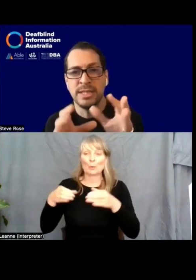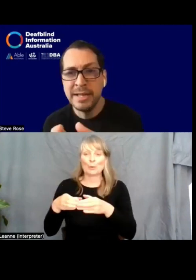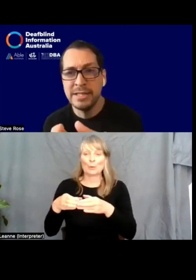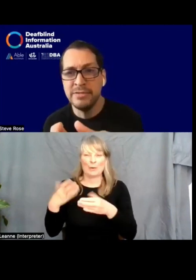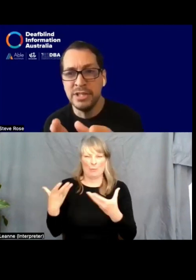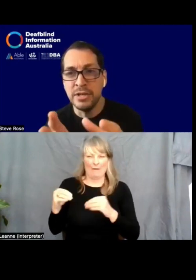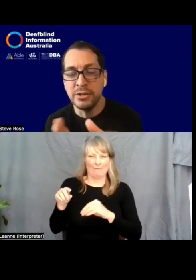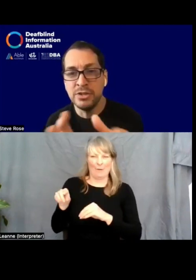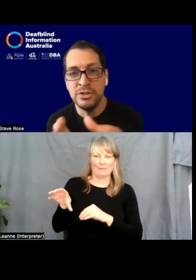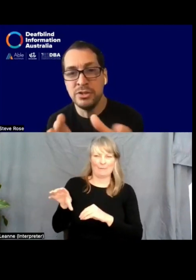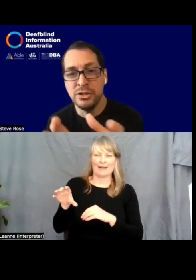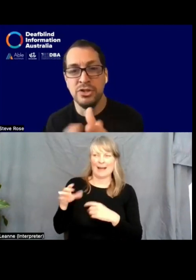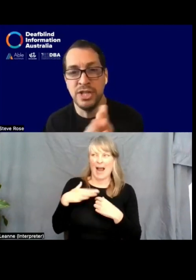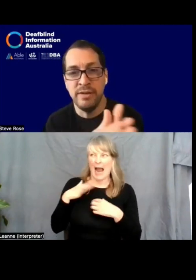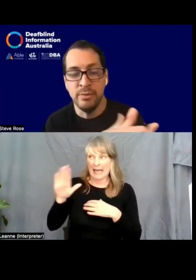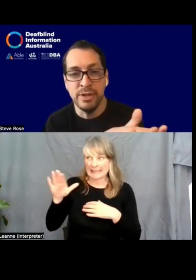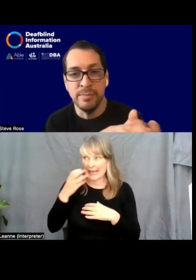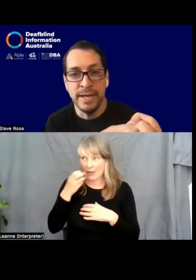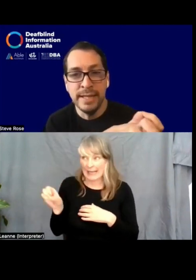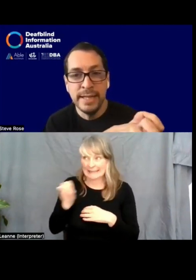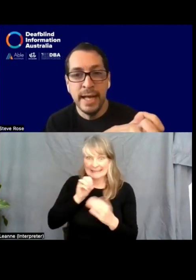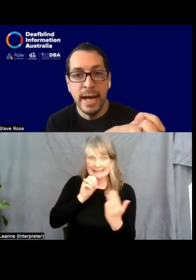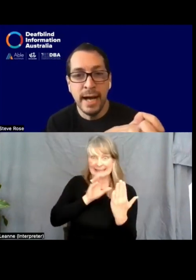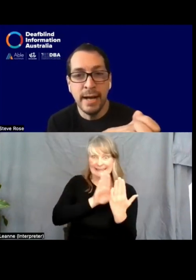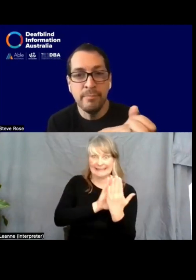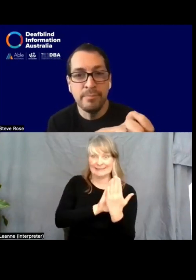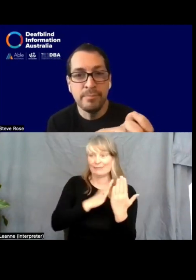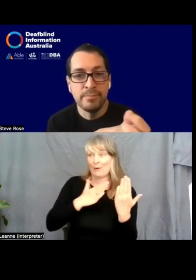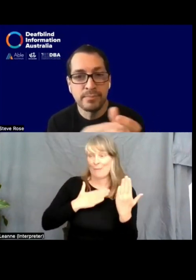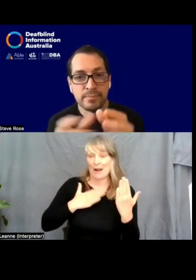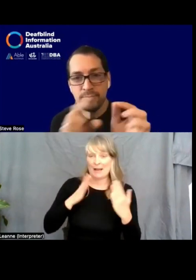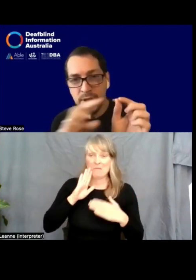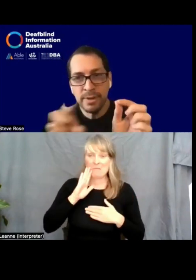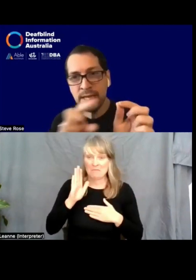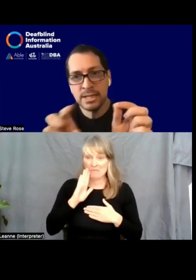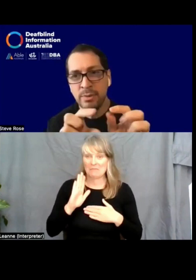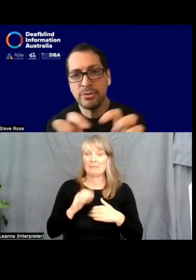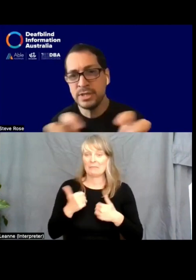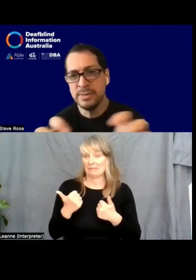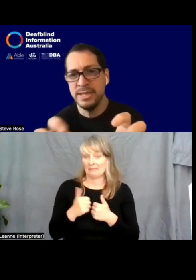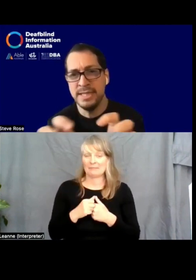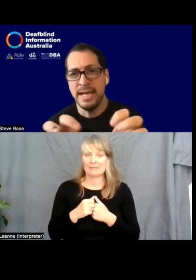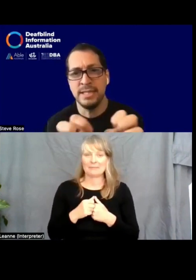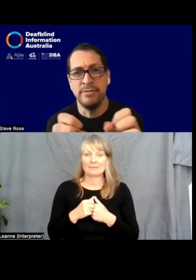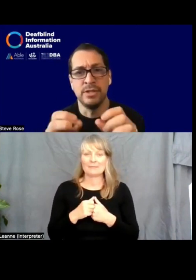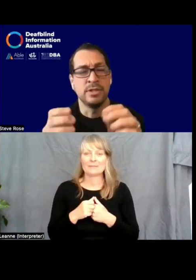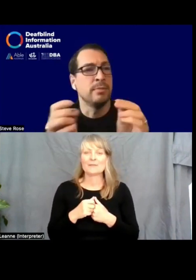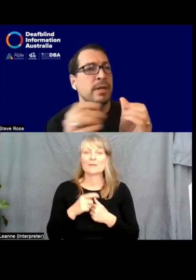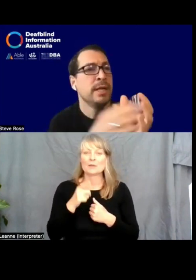like this video, could you share it with me?" That's why we've got some of the text over the top,